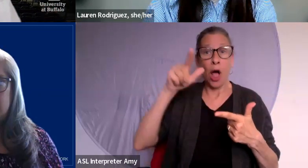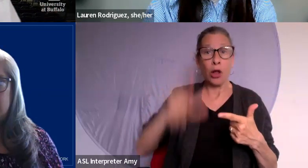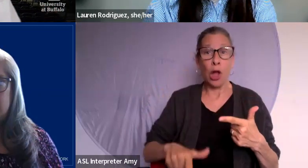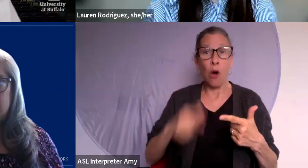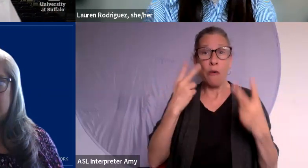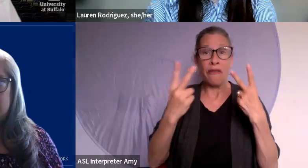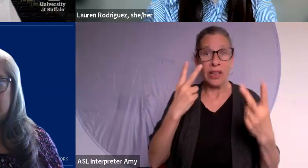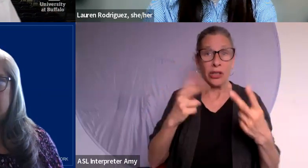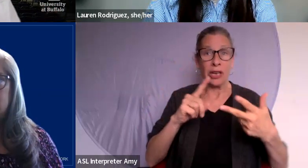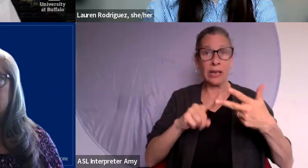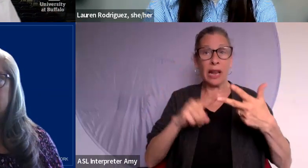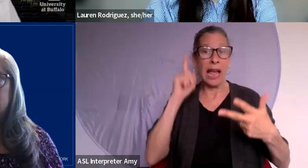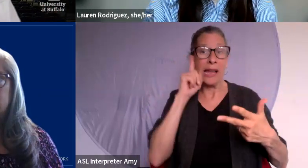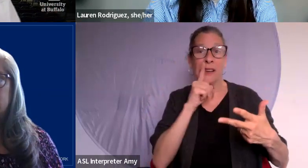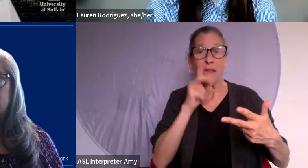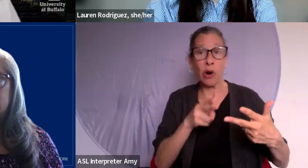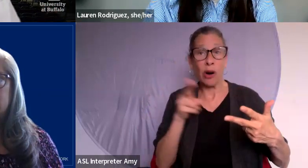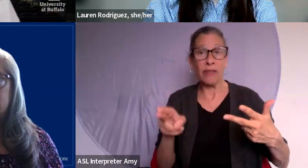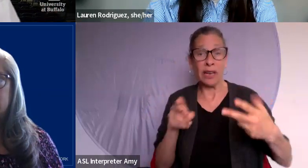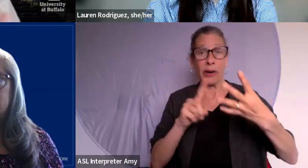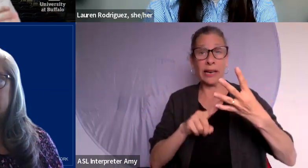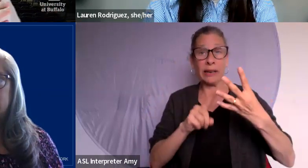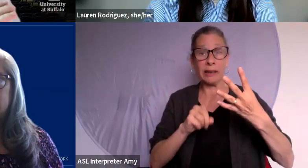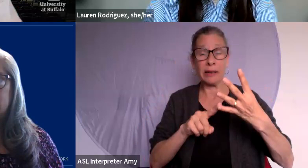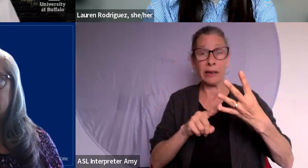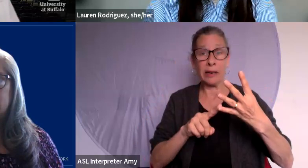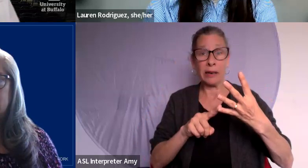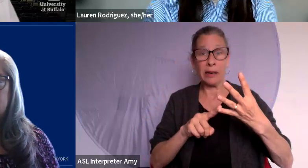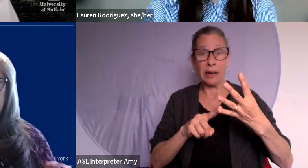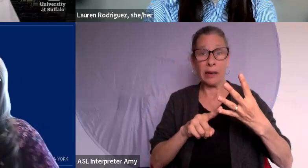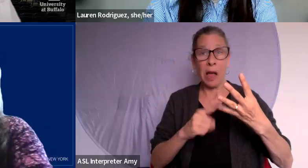people who are deaf or hard of hearing people who have manual